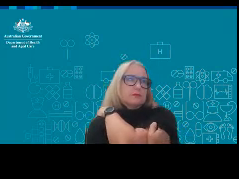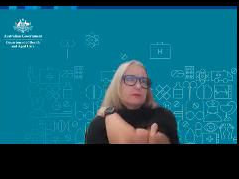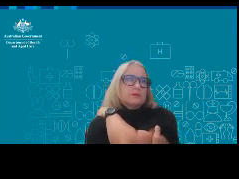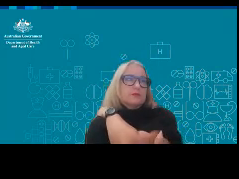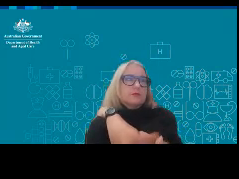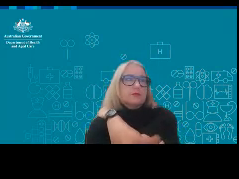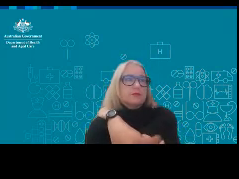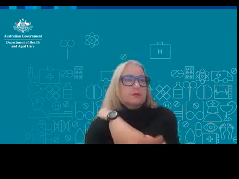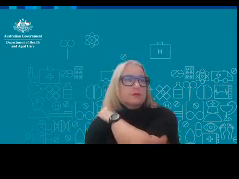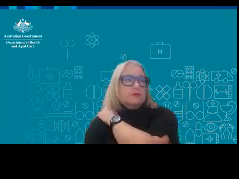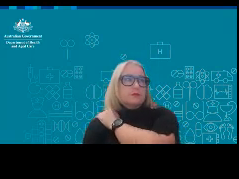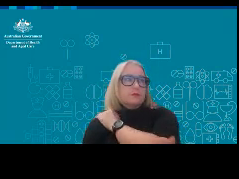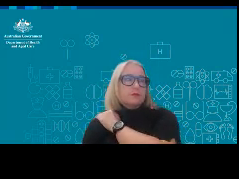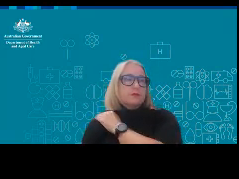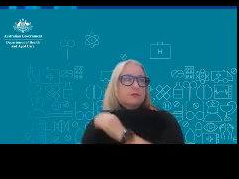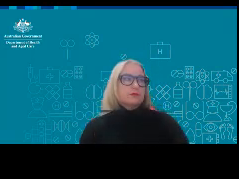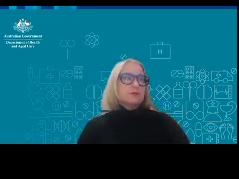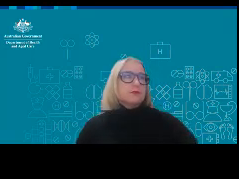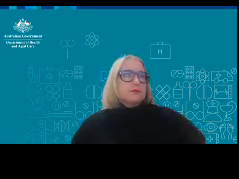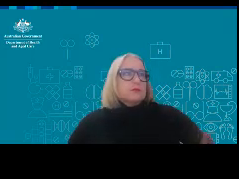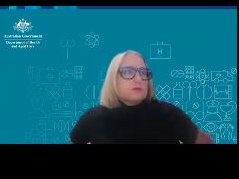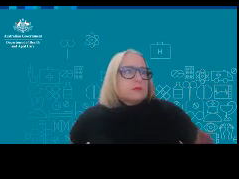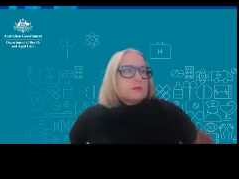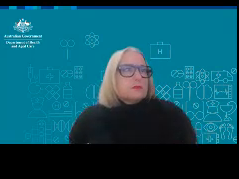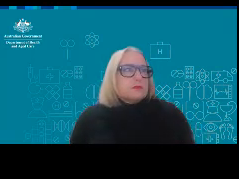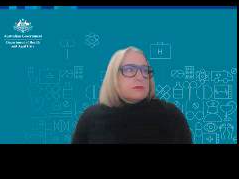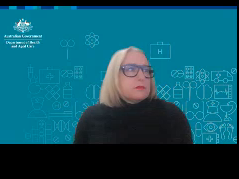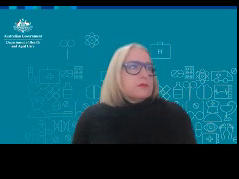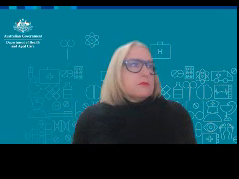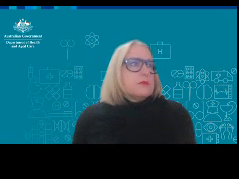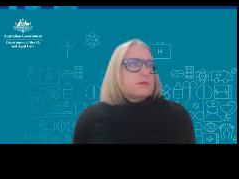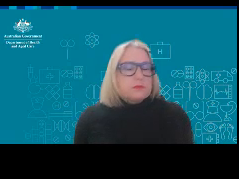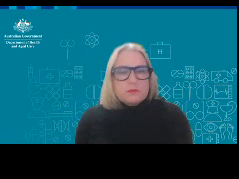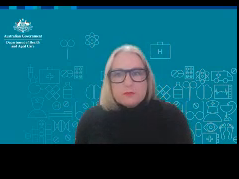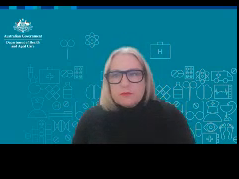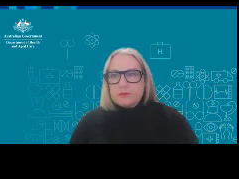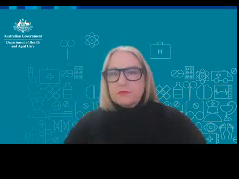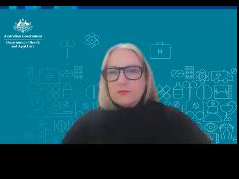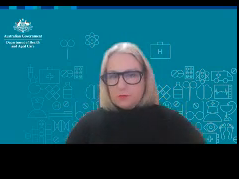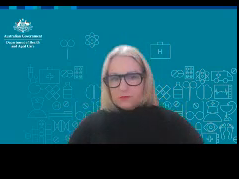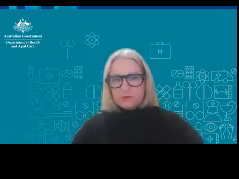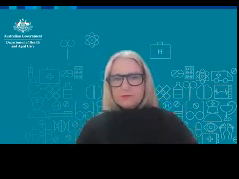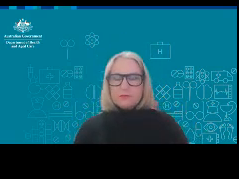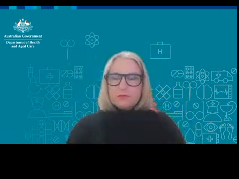regulation of the program under the Act, and then Aimee will take over to talk specifically about